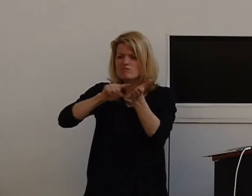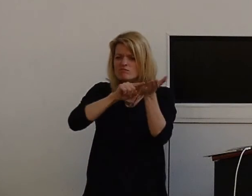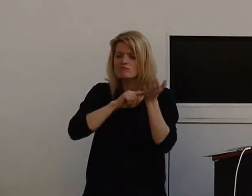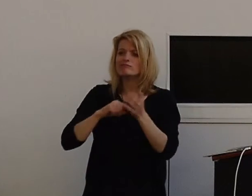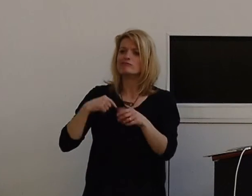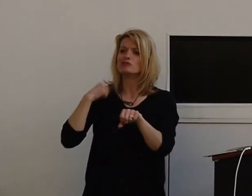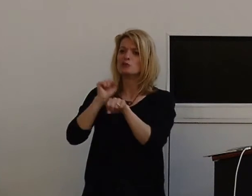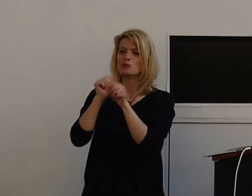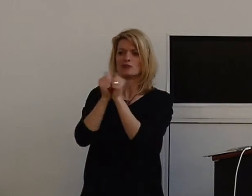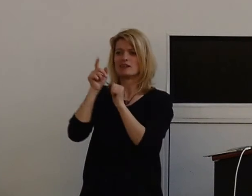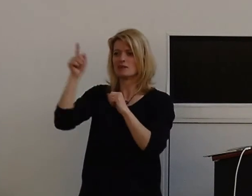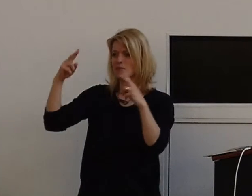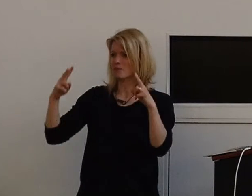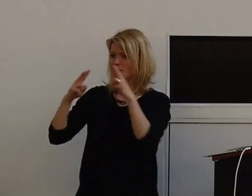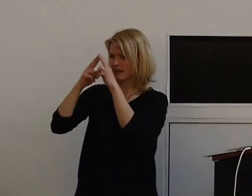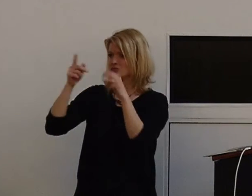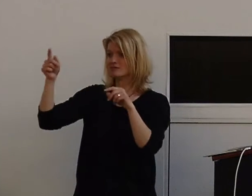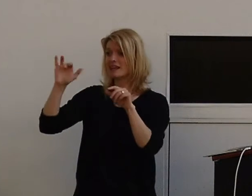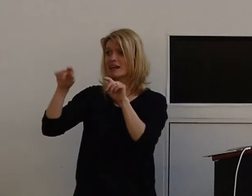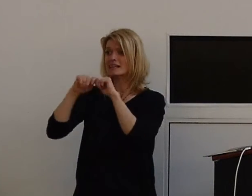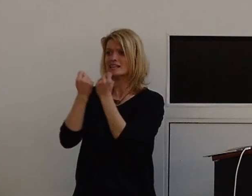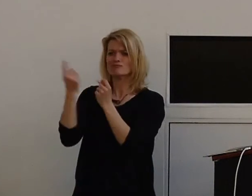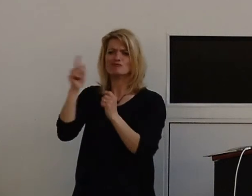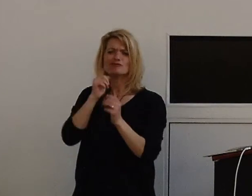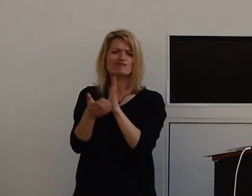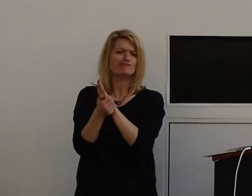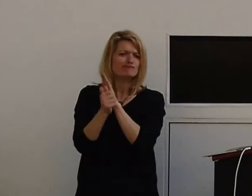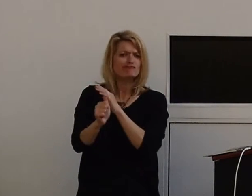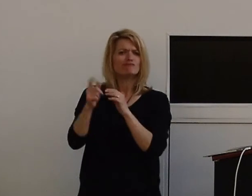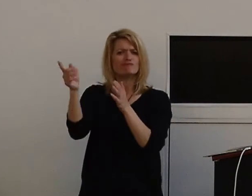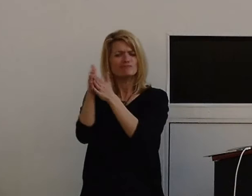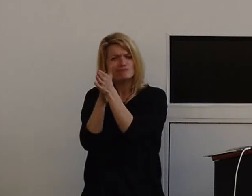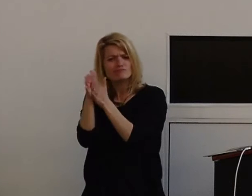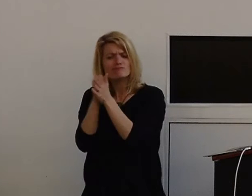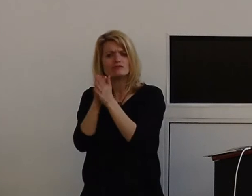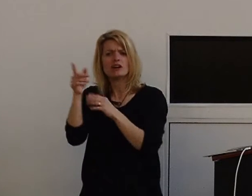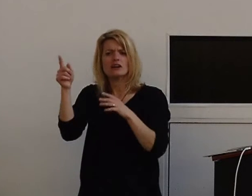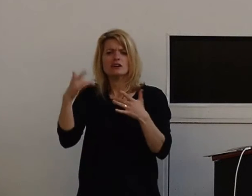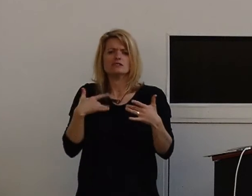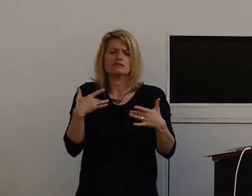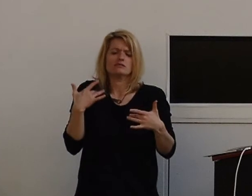And this is before we received our own system. For this, we worked with a team in Paris,